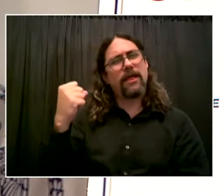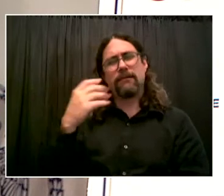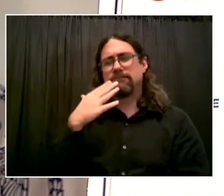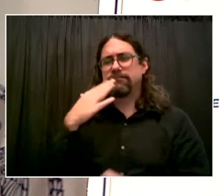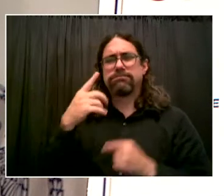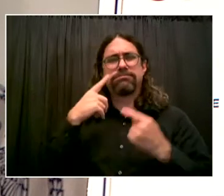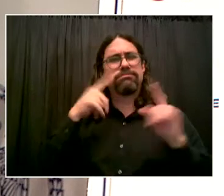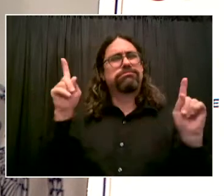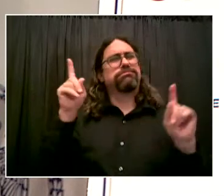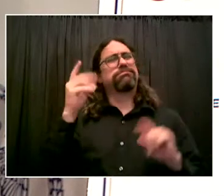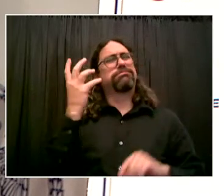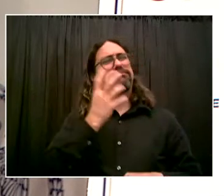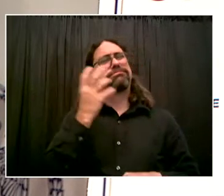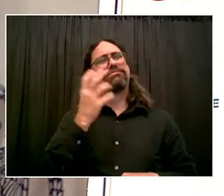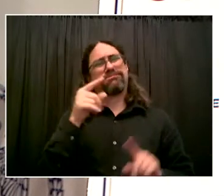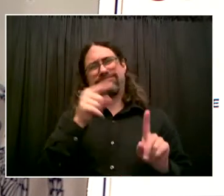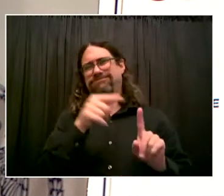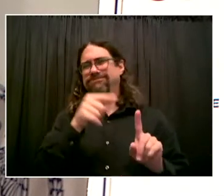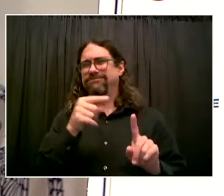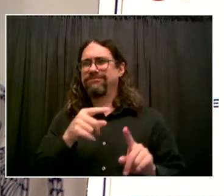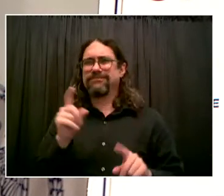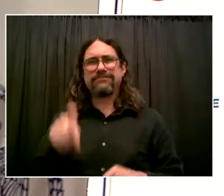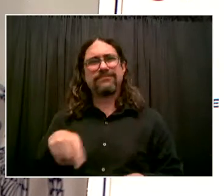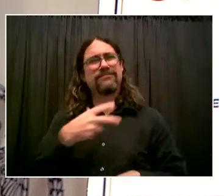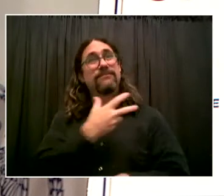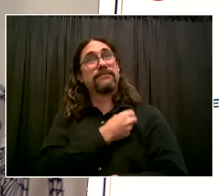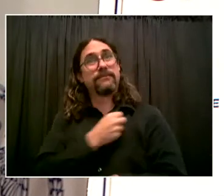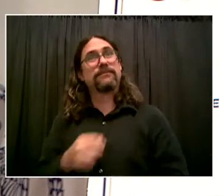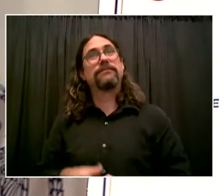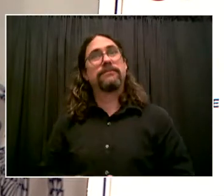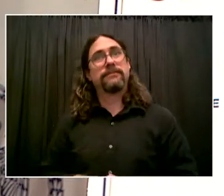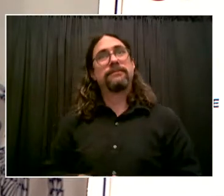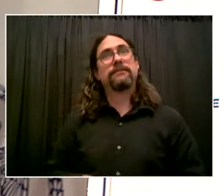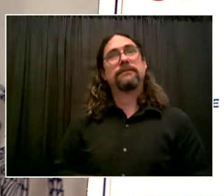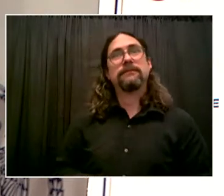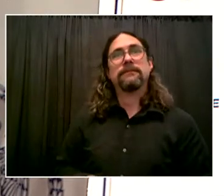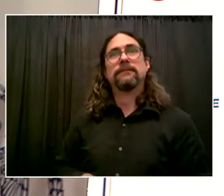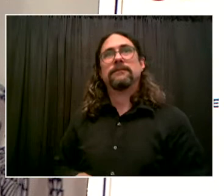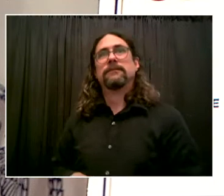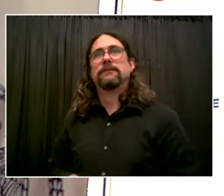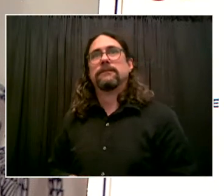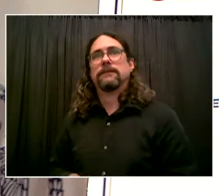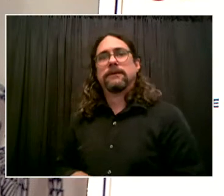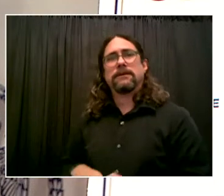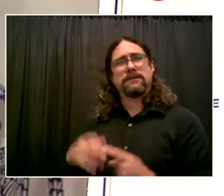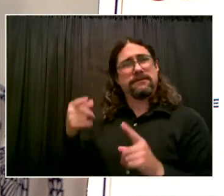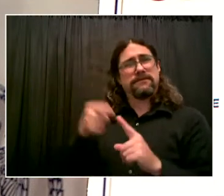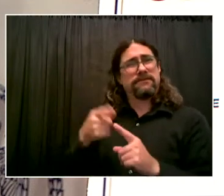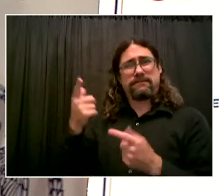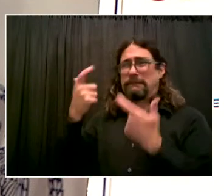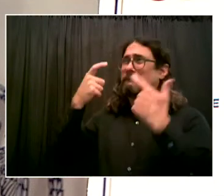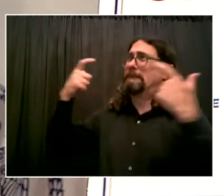HAVING A NATIONAL DIALOGUE THAT HAS BECOM E INSANE. E WHAVE THE